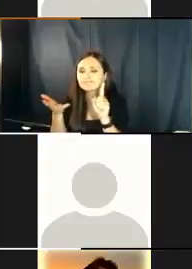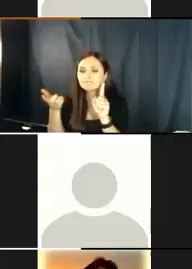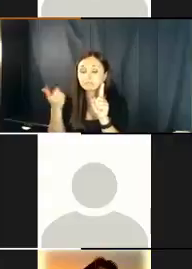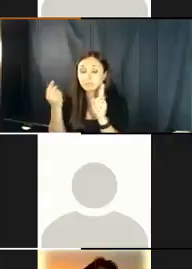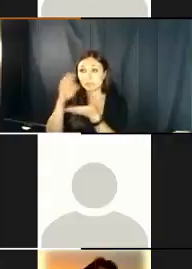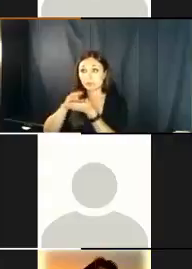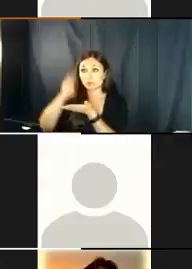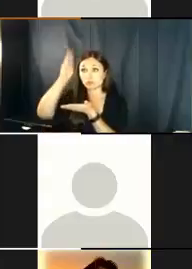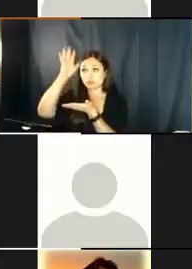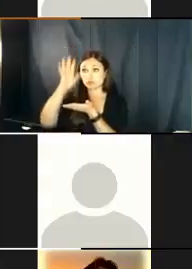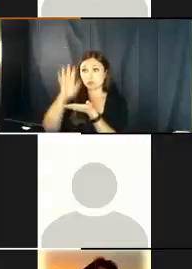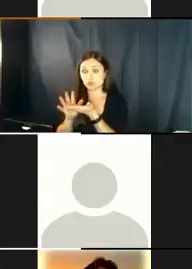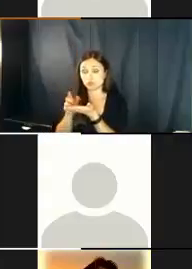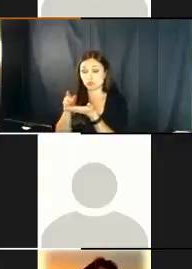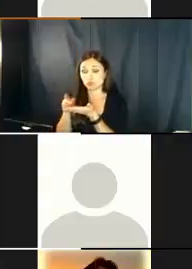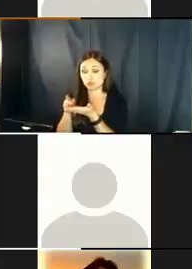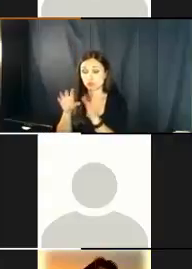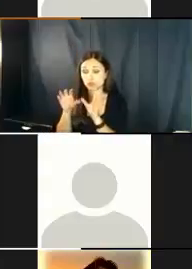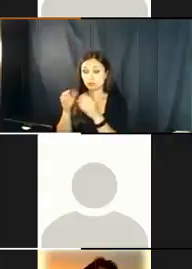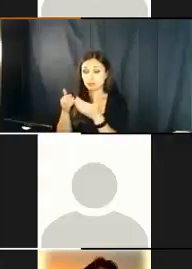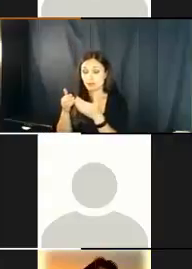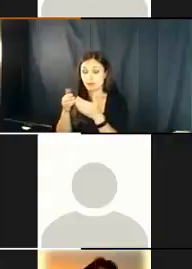period of working but then they're working with a remote teacher.